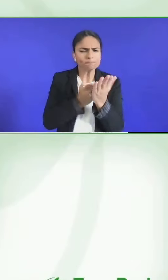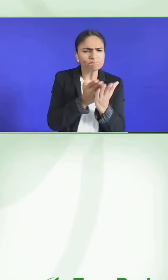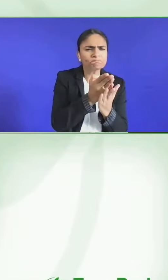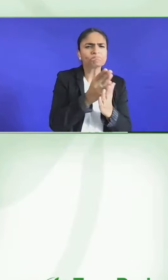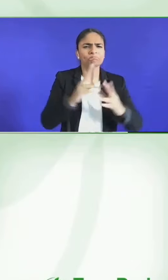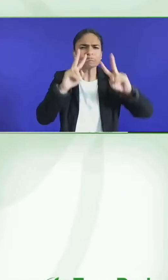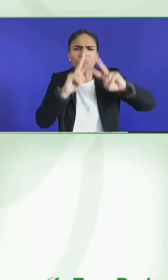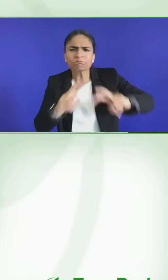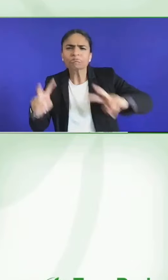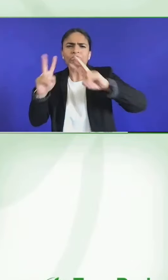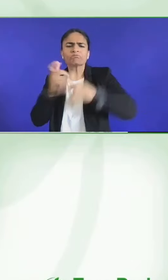great speakers.